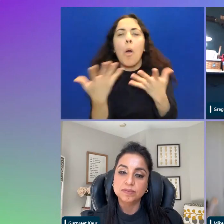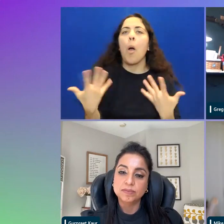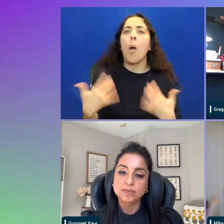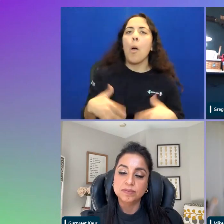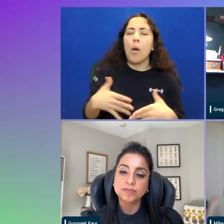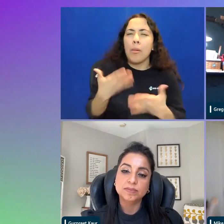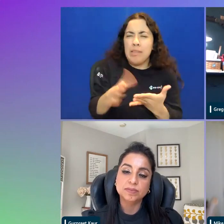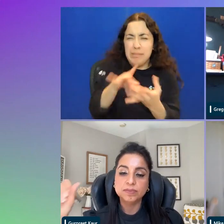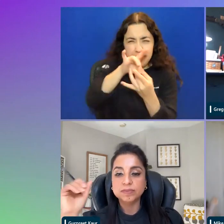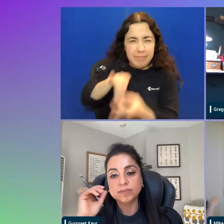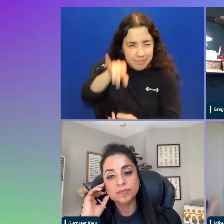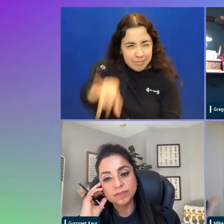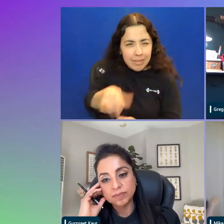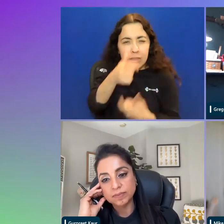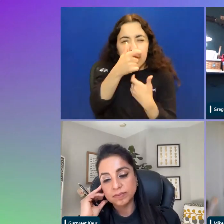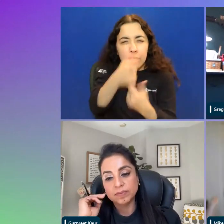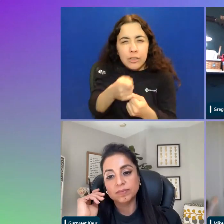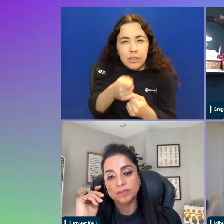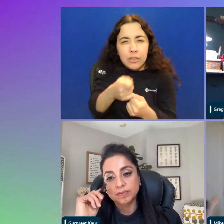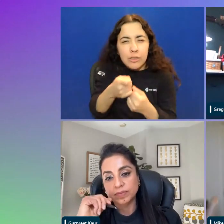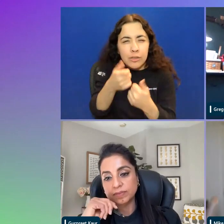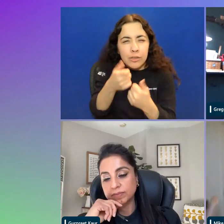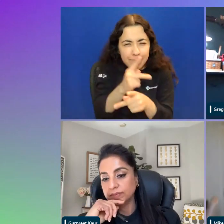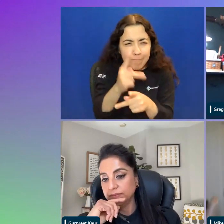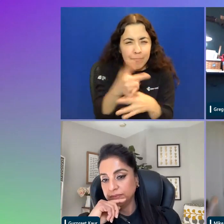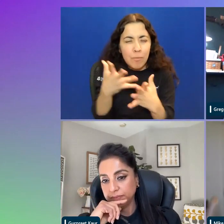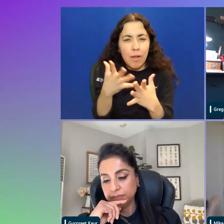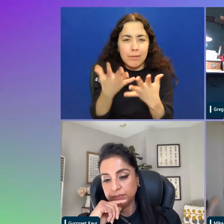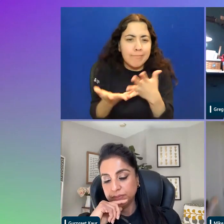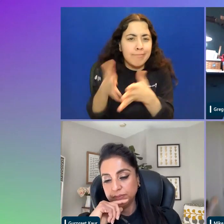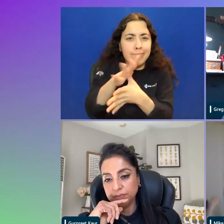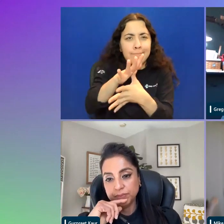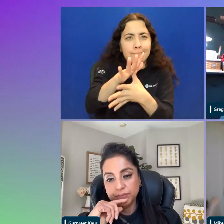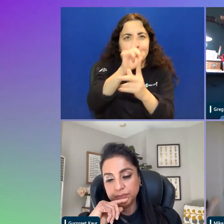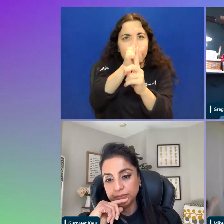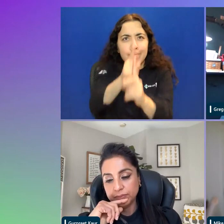been really interesting. To talk, to try to figure out like,